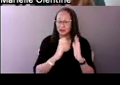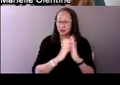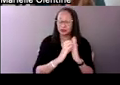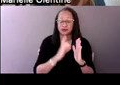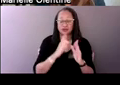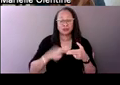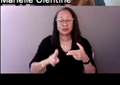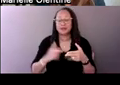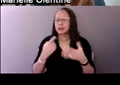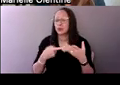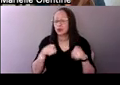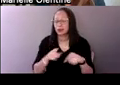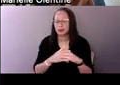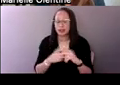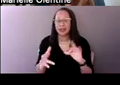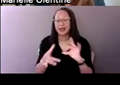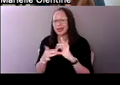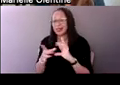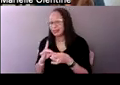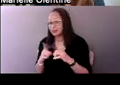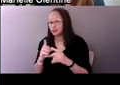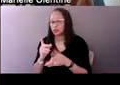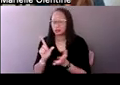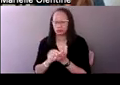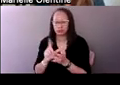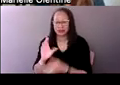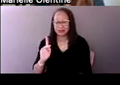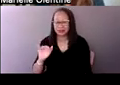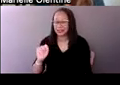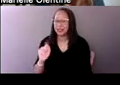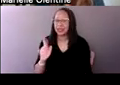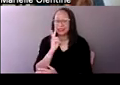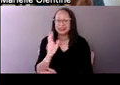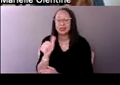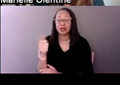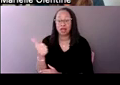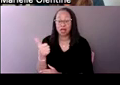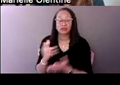my colleague, friend, collaborator, Dan Garber who's